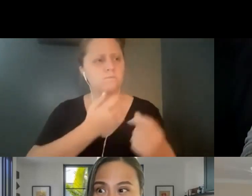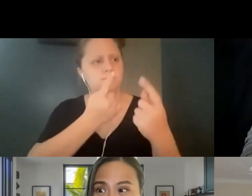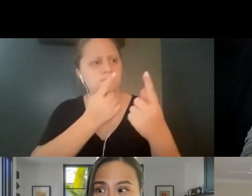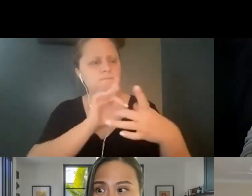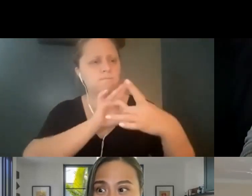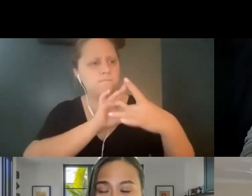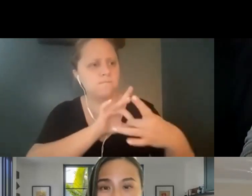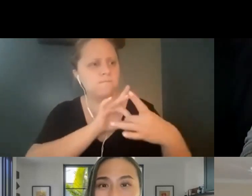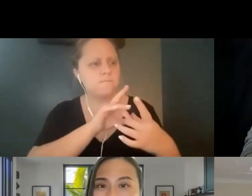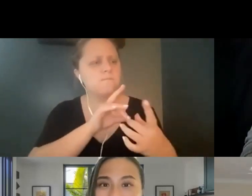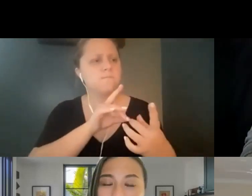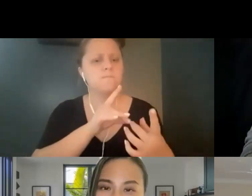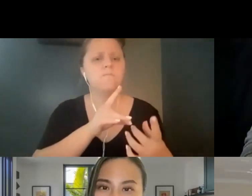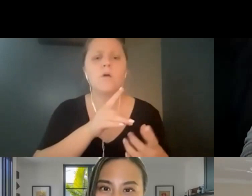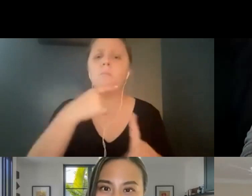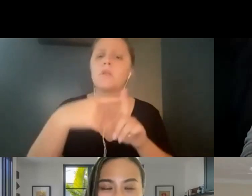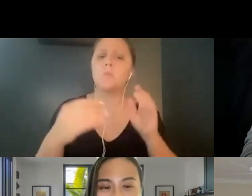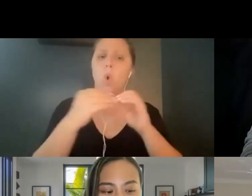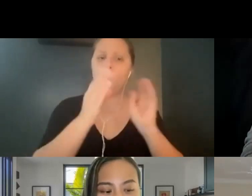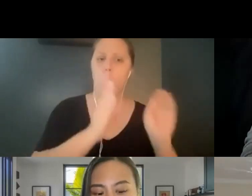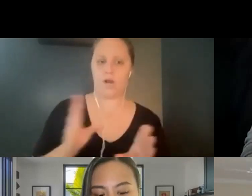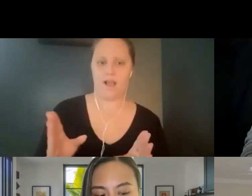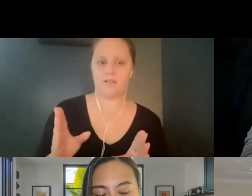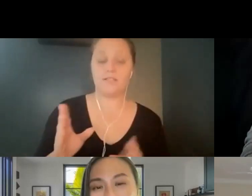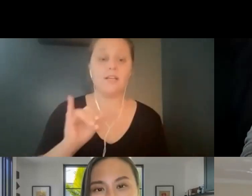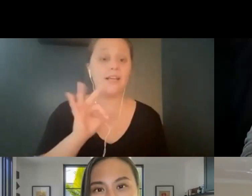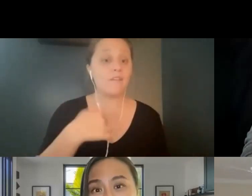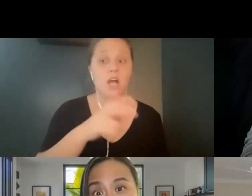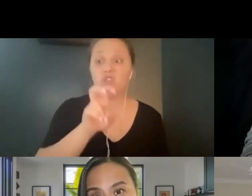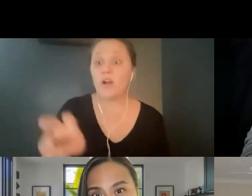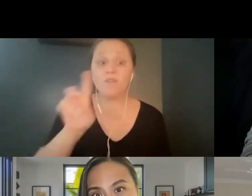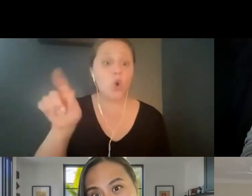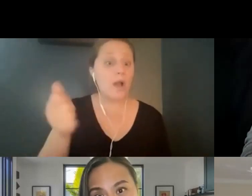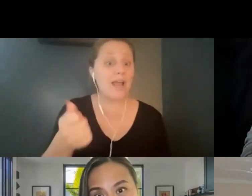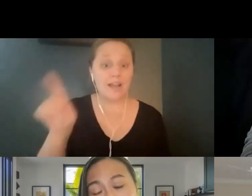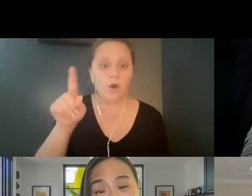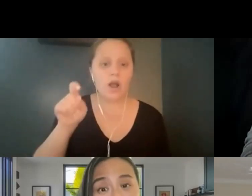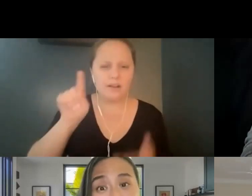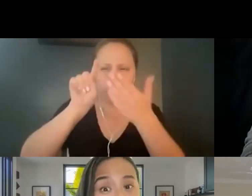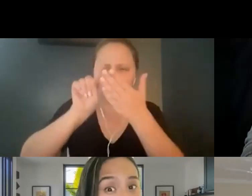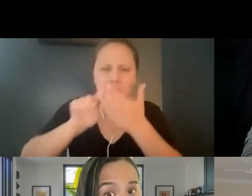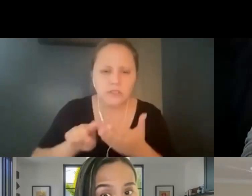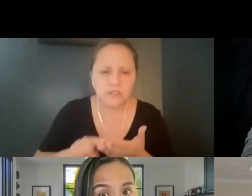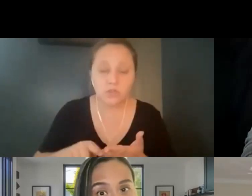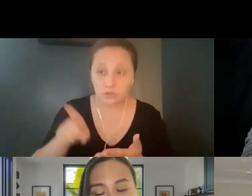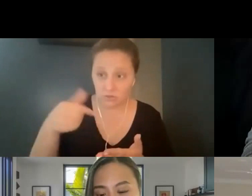Like I have to, in order for me to go anyplace, to travel to do anything, I have to research in depth. If anything, if everything is wheelchair accessible.